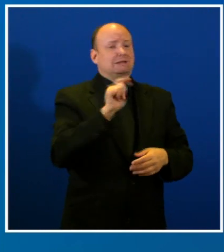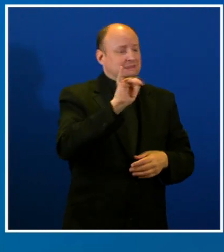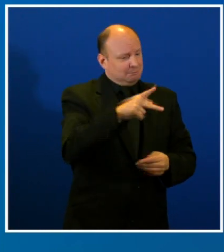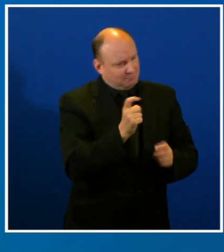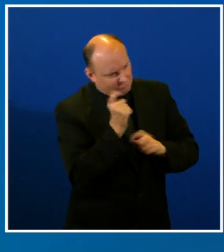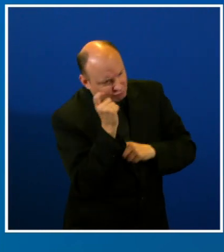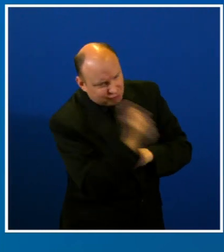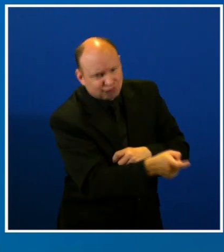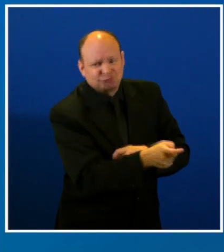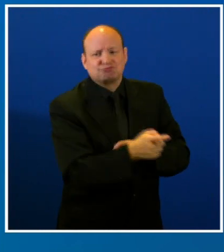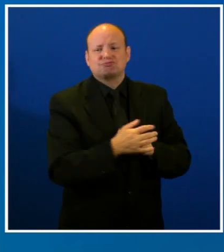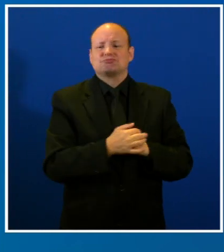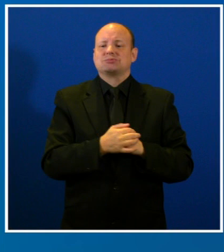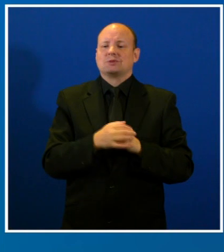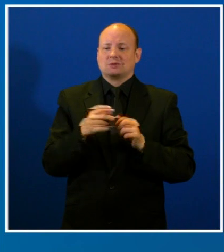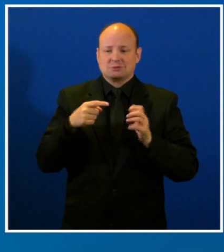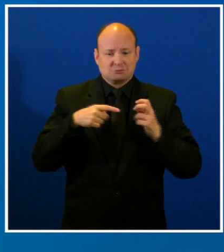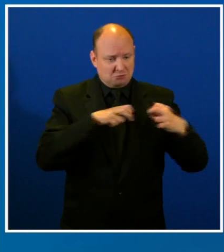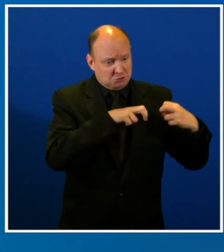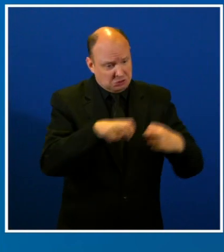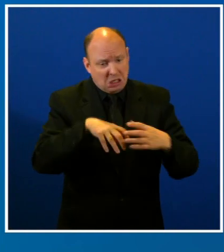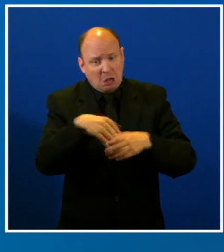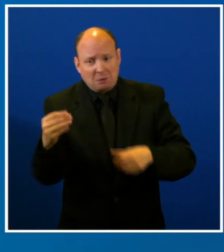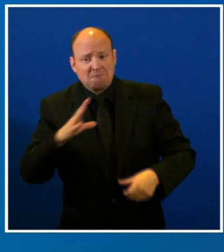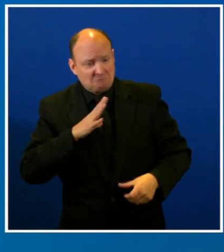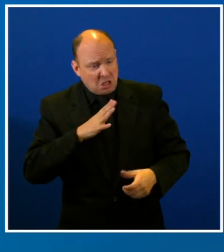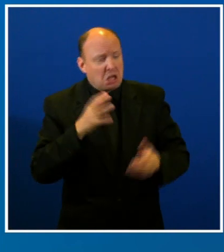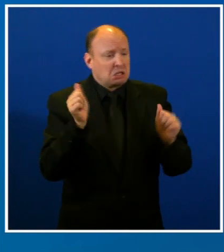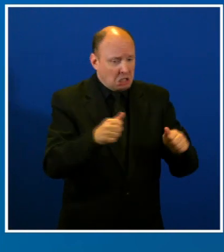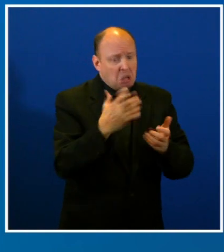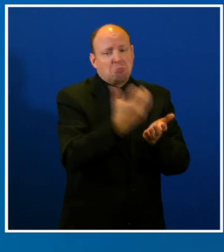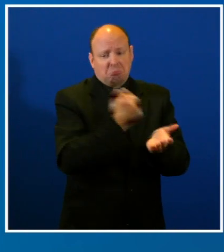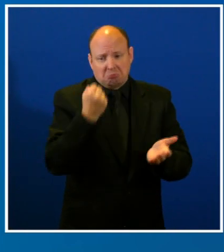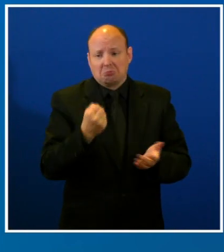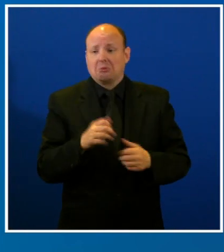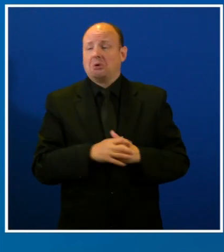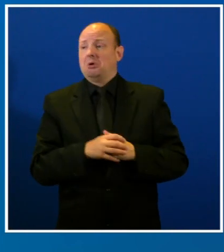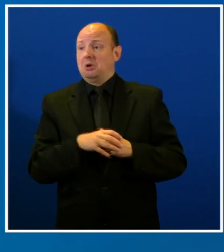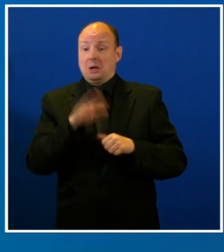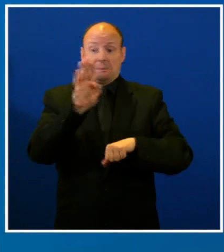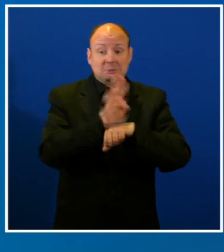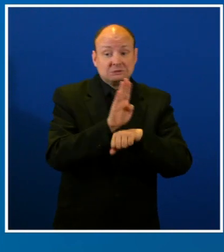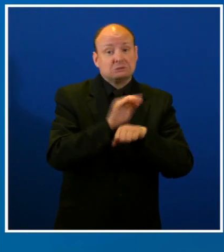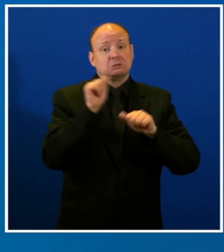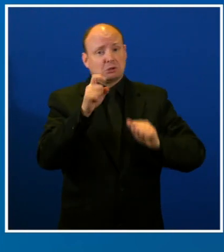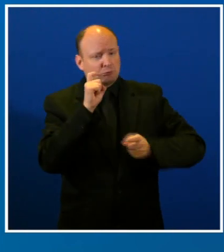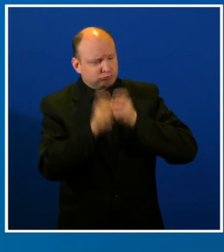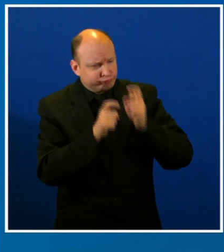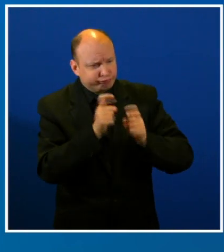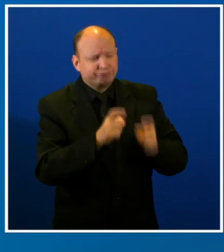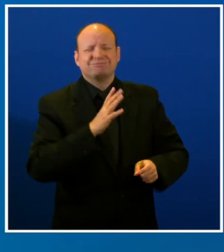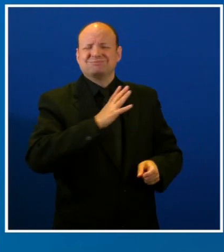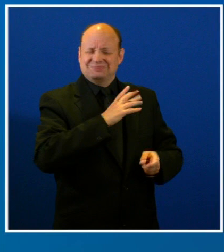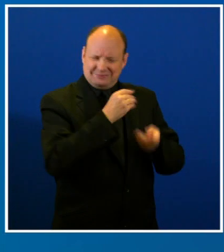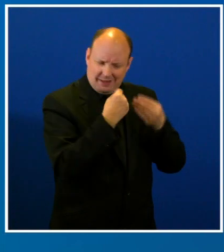wherever possible, and consider local businesses for your holiday gifts. And that might include the Night Market in